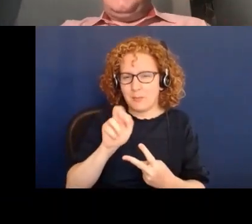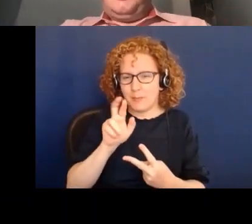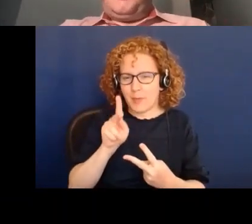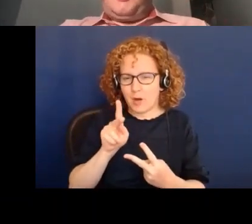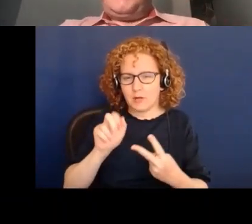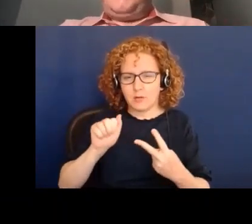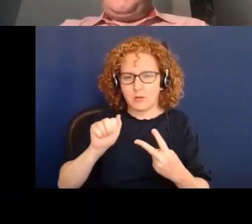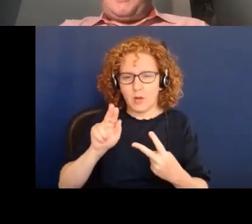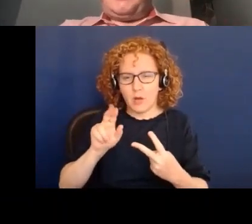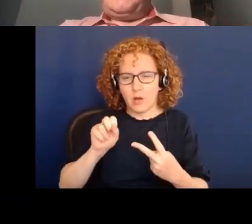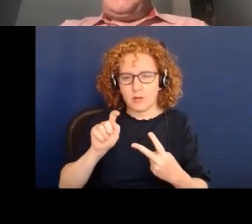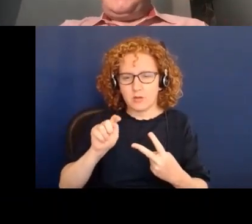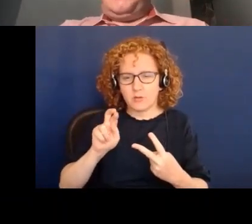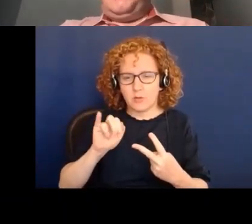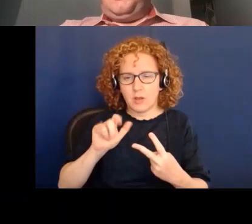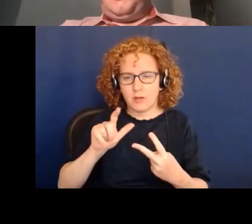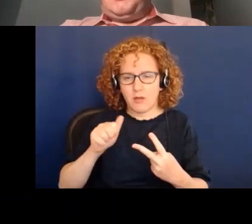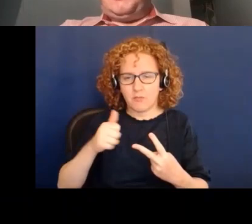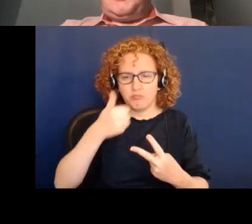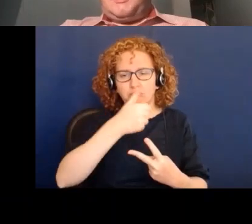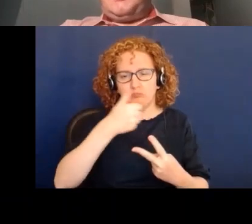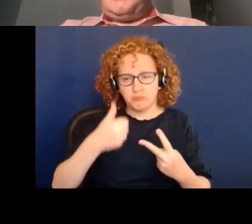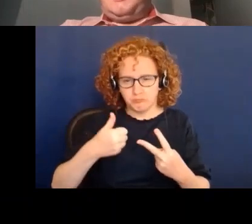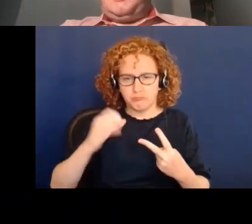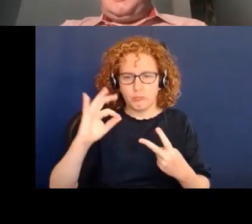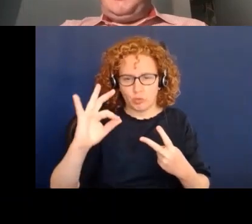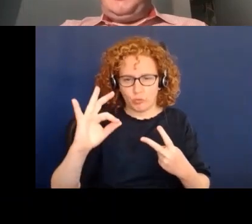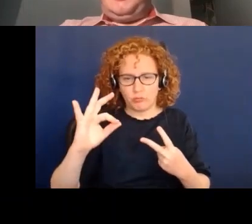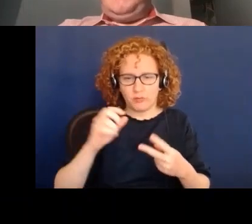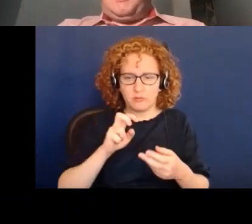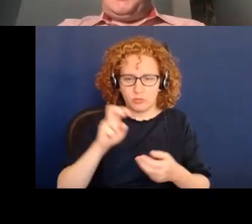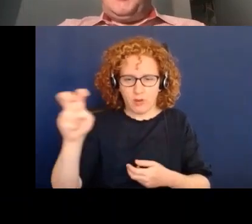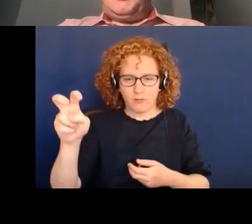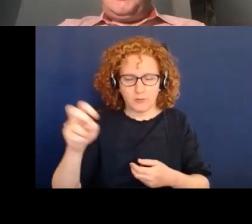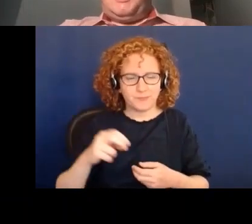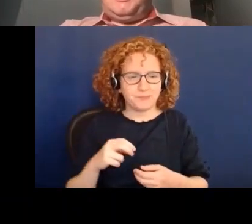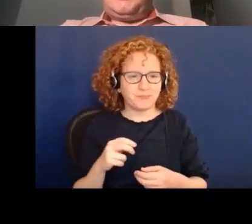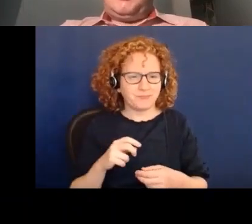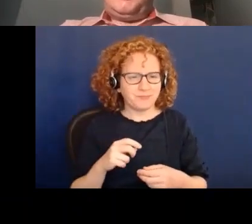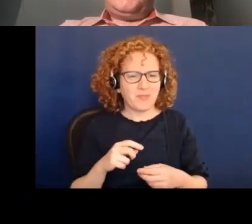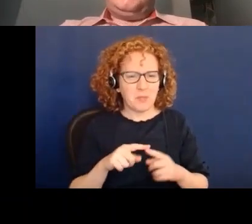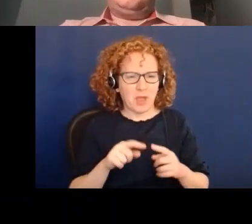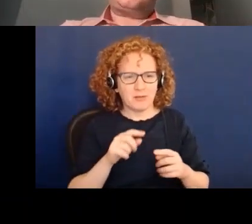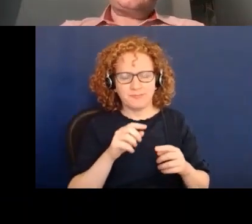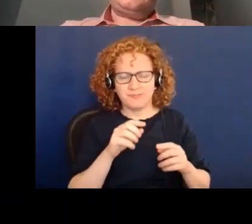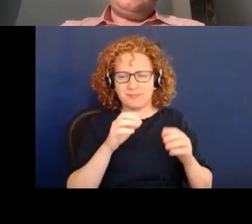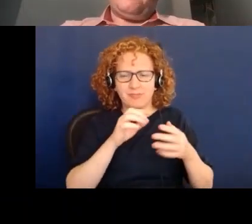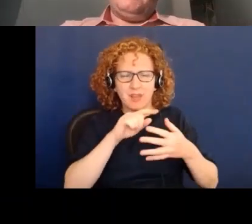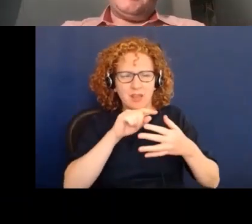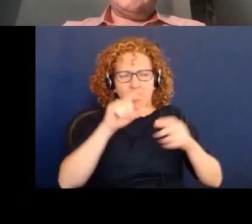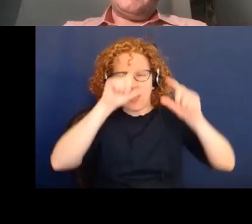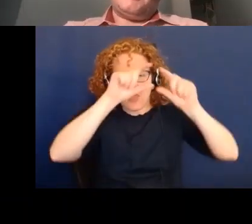across different factors to assess the the viability of any destination next slide